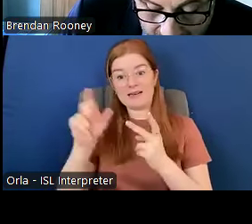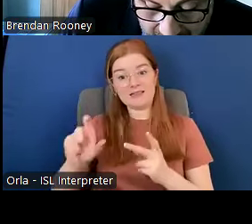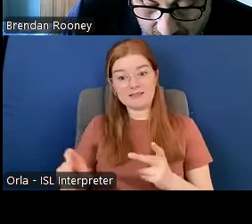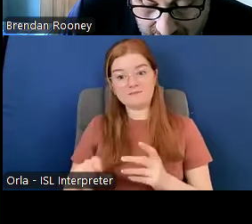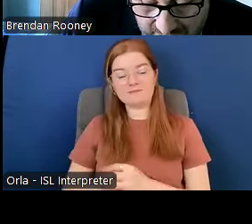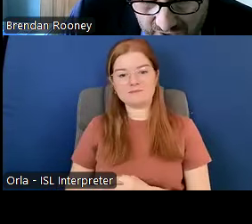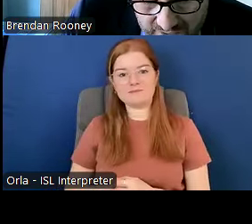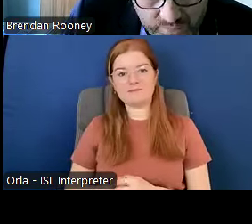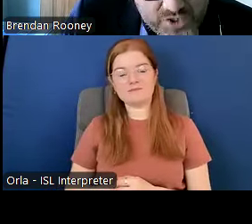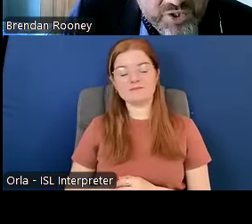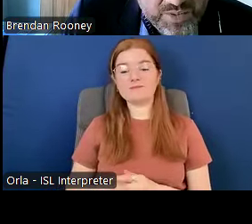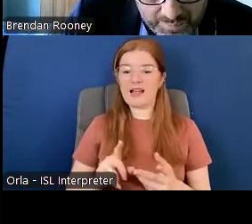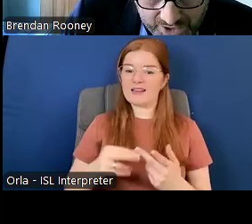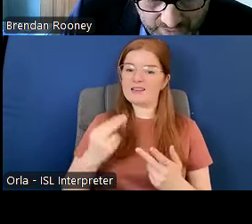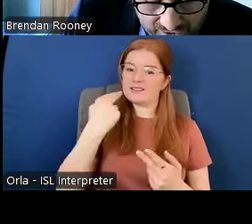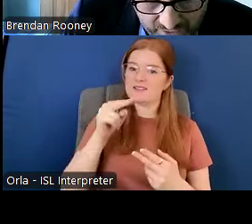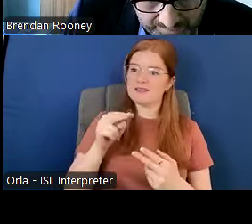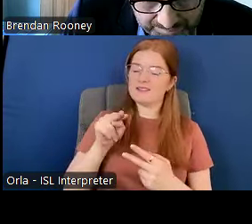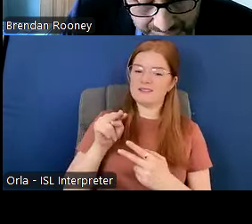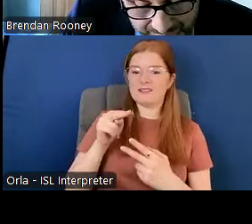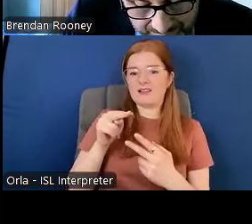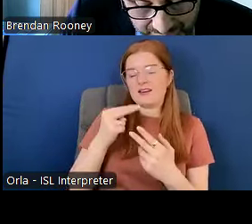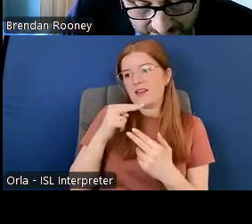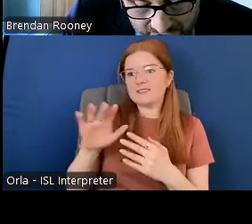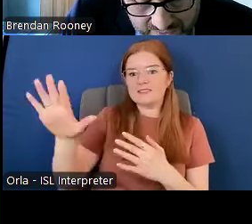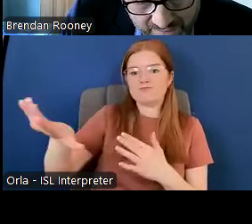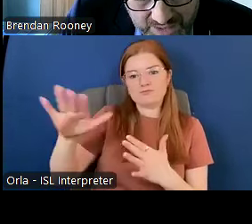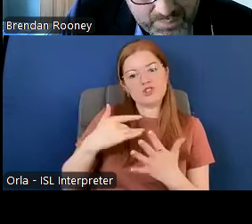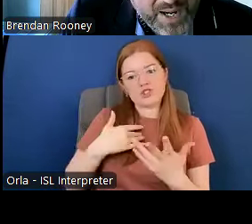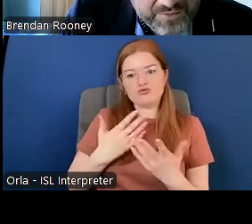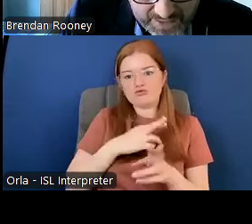and the modest subjects to which she was habitually drawn. She was evidently proud of